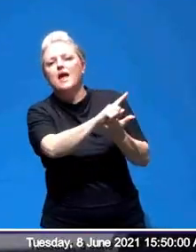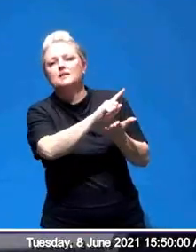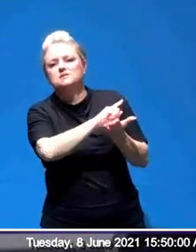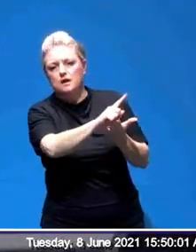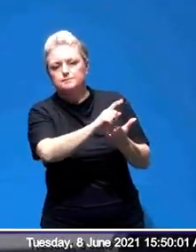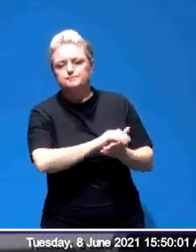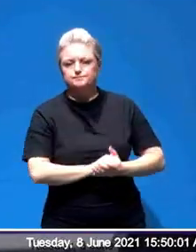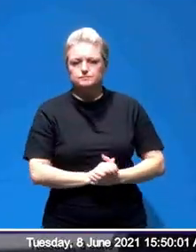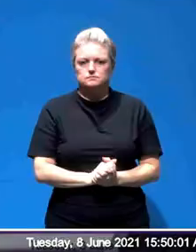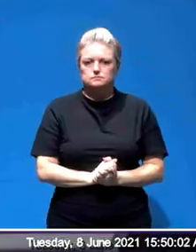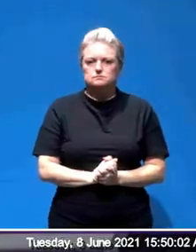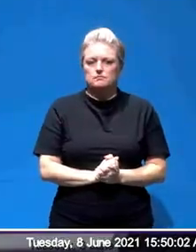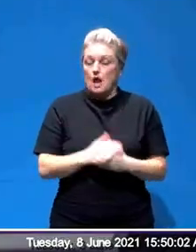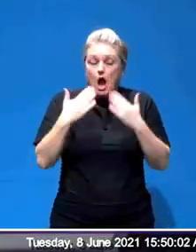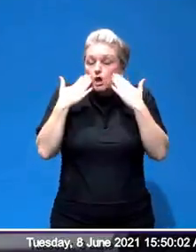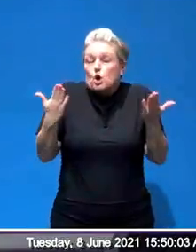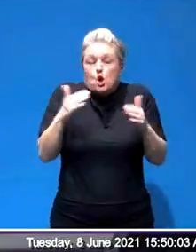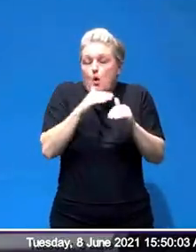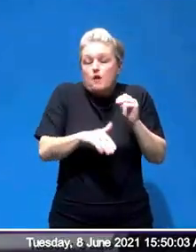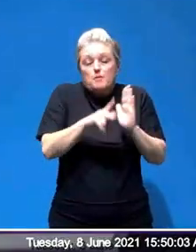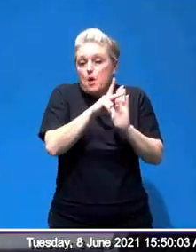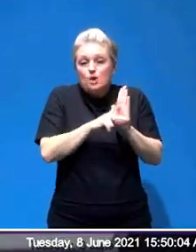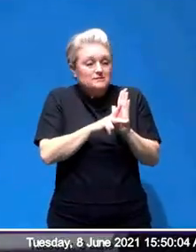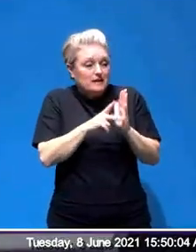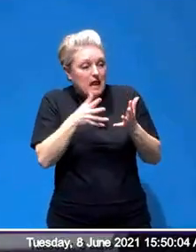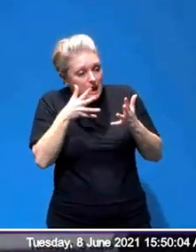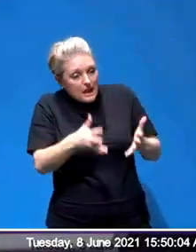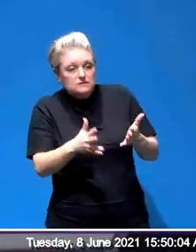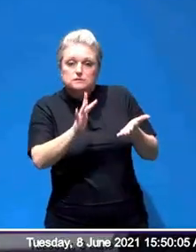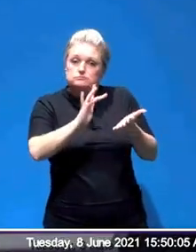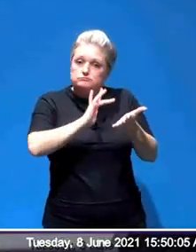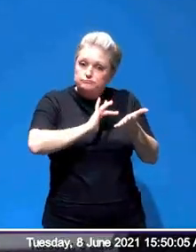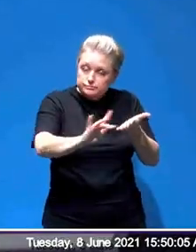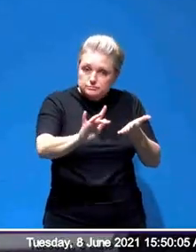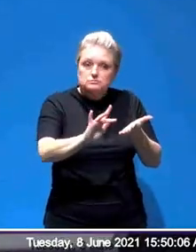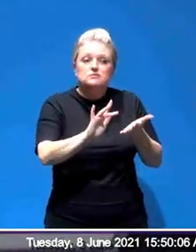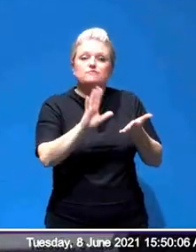evidence from or any details from a RiskMan, other than what I said, if